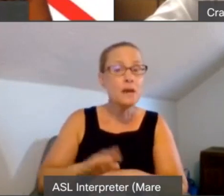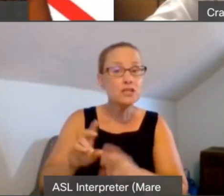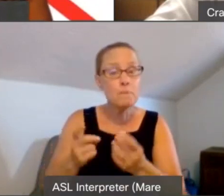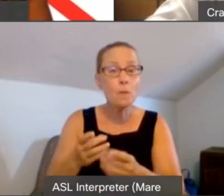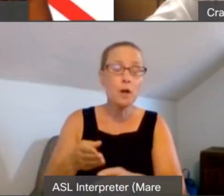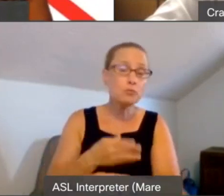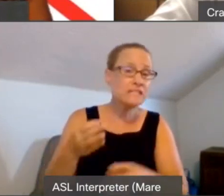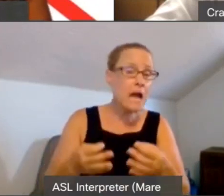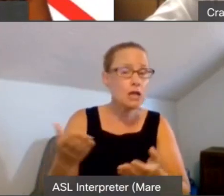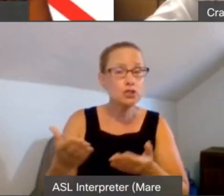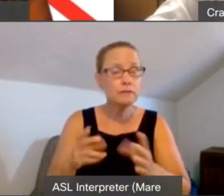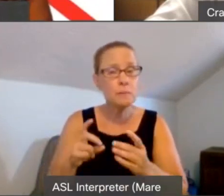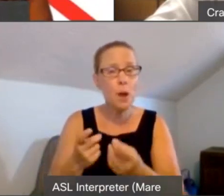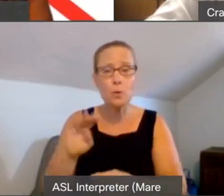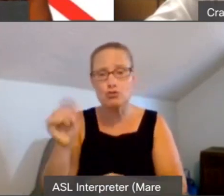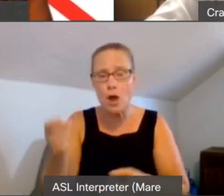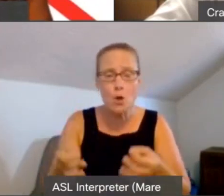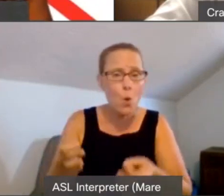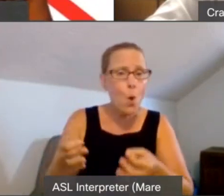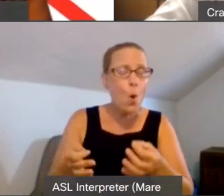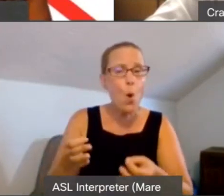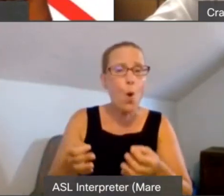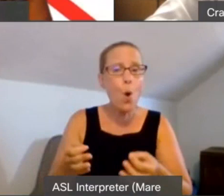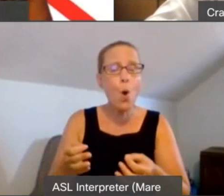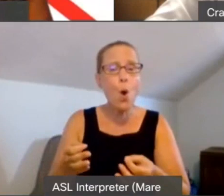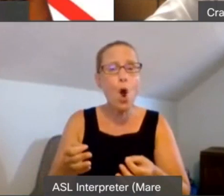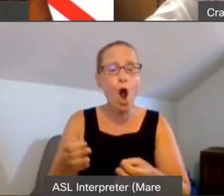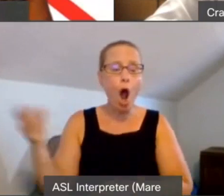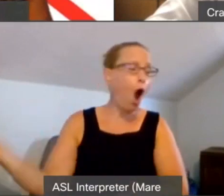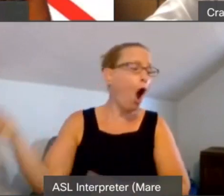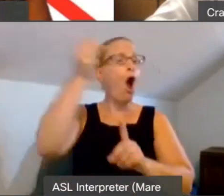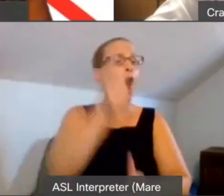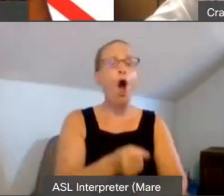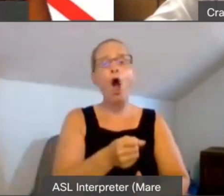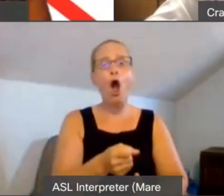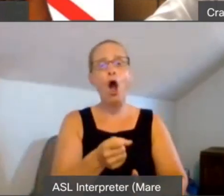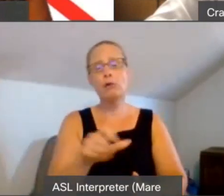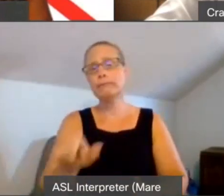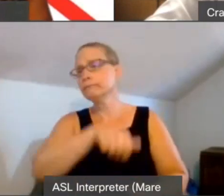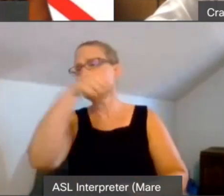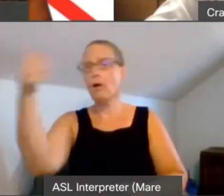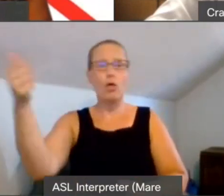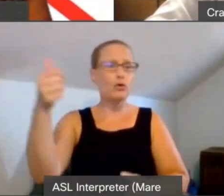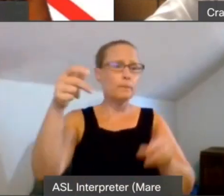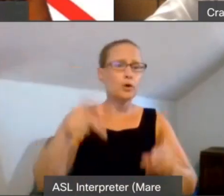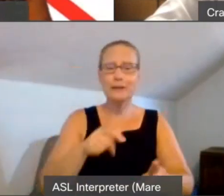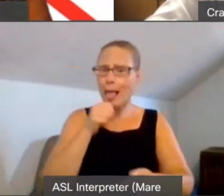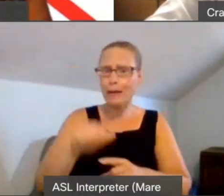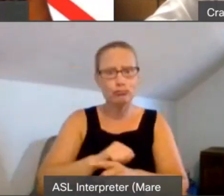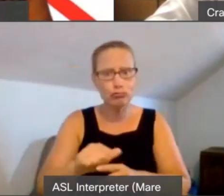or drug court worth its salt would have assessments done by anyone other than somebody trained to do assessments.